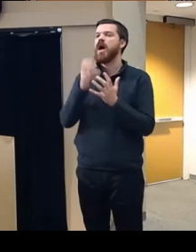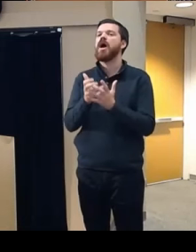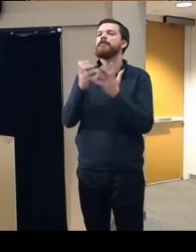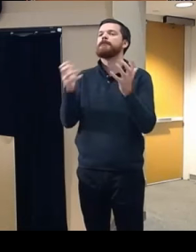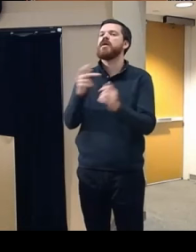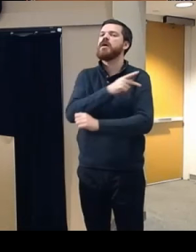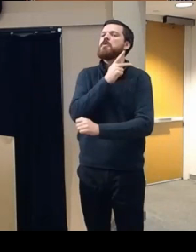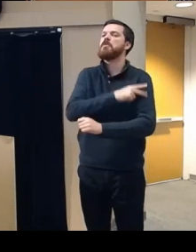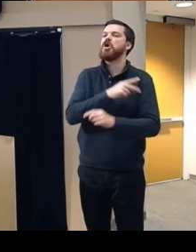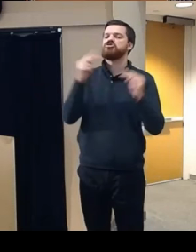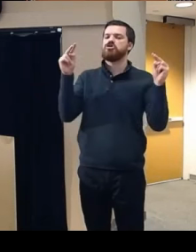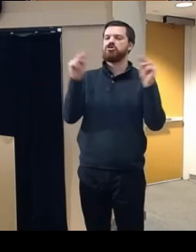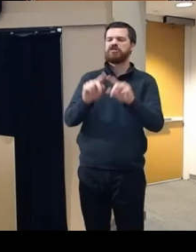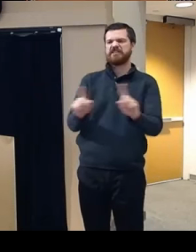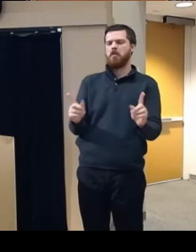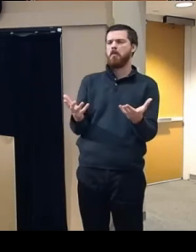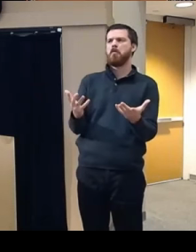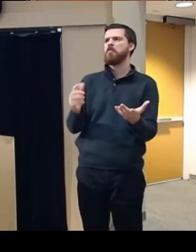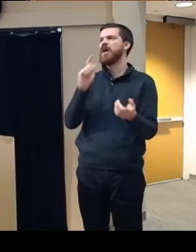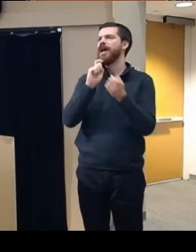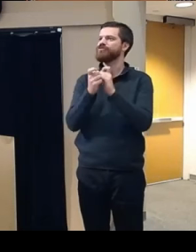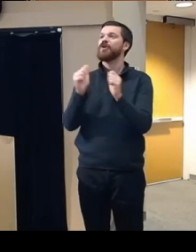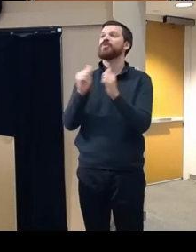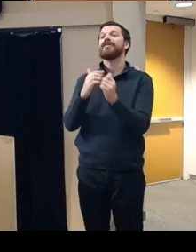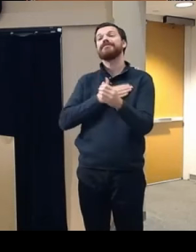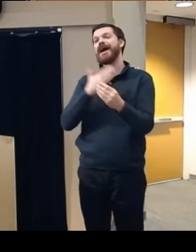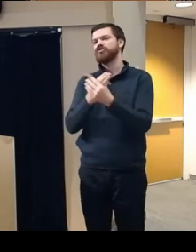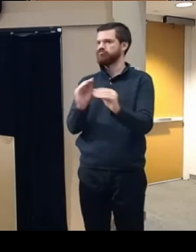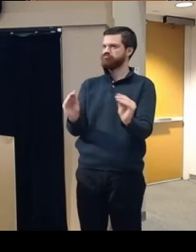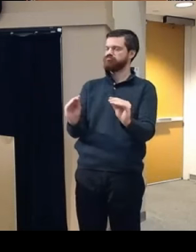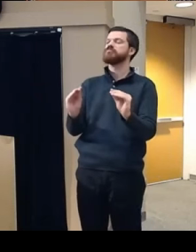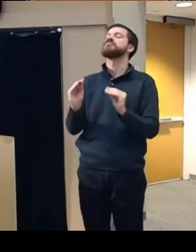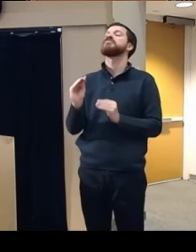going to see different um like there's not any changes coming with my chart um there are kind